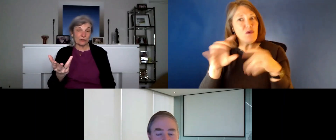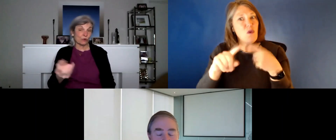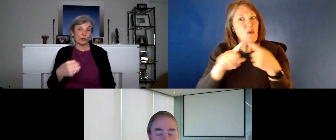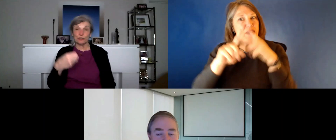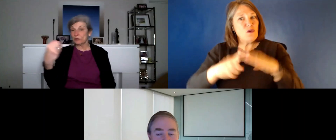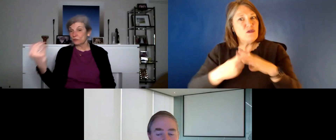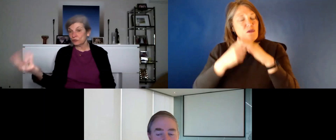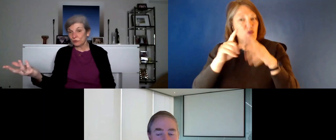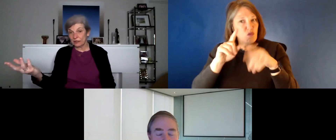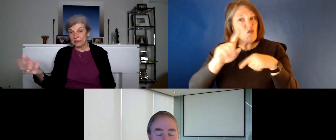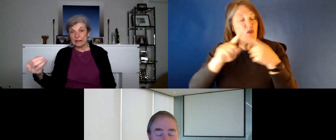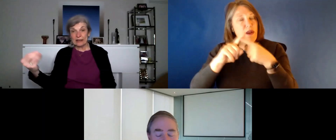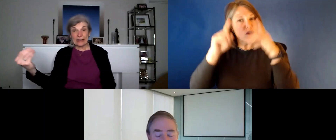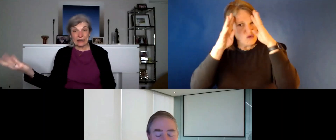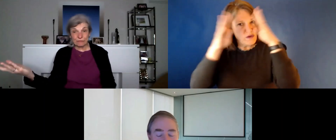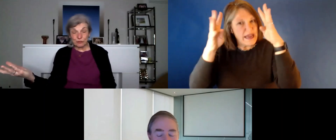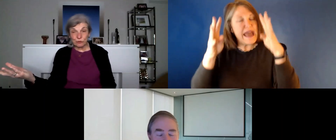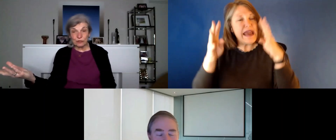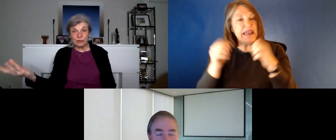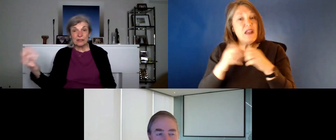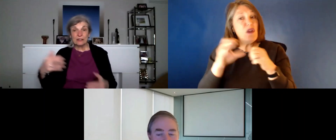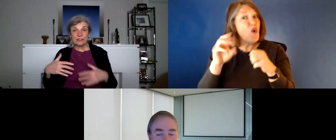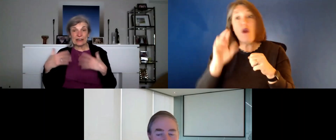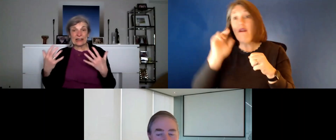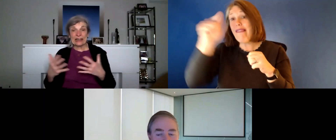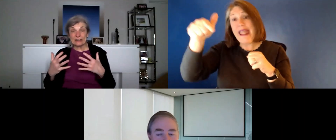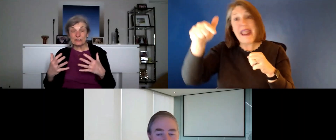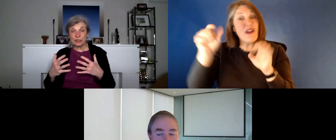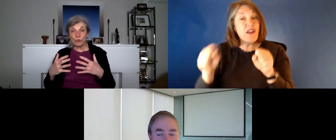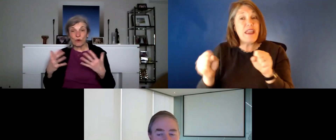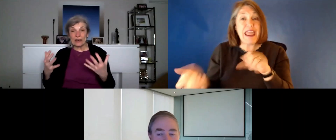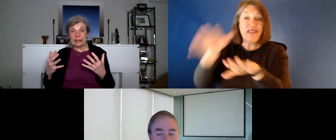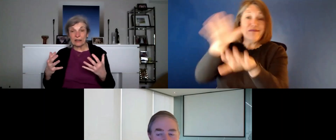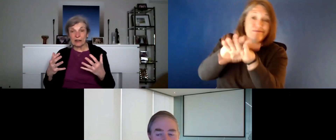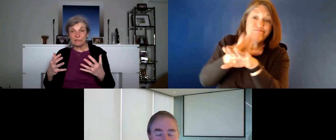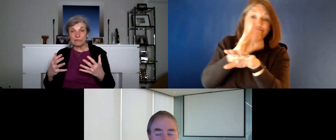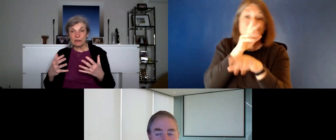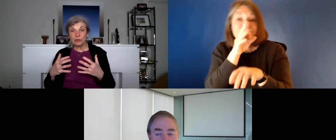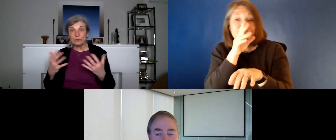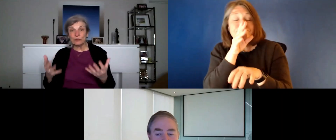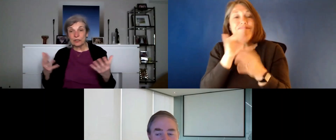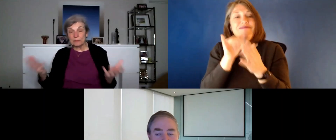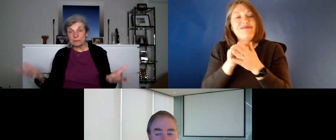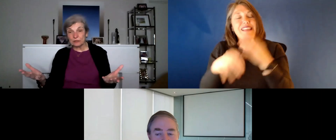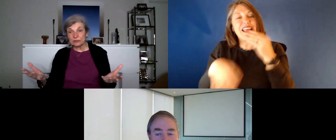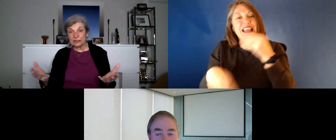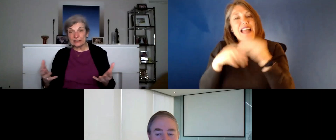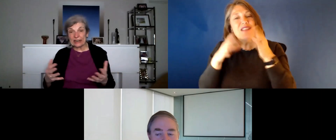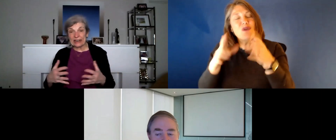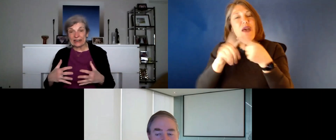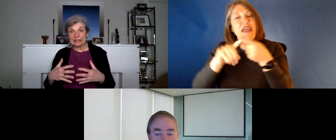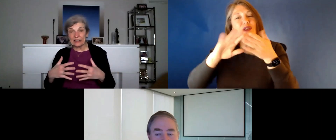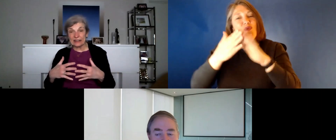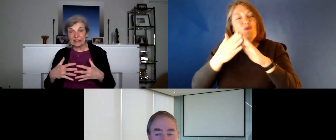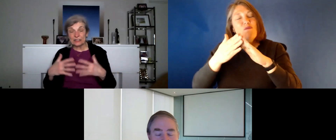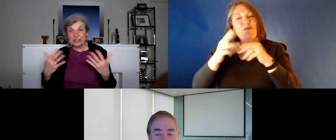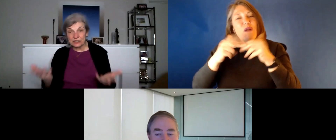06:18:28 or you can do it afterwards. 06:18:39 That creates community building or